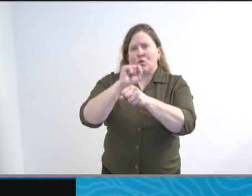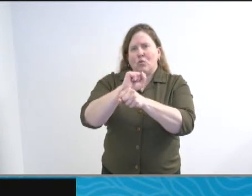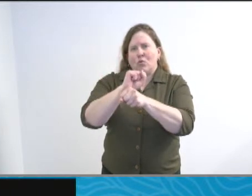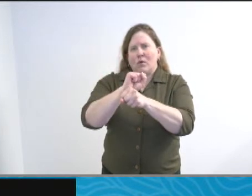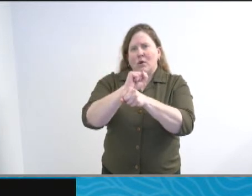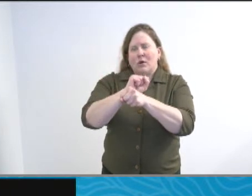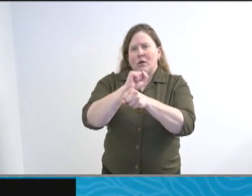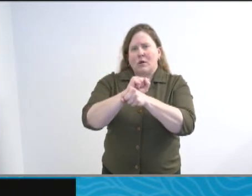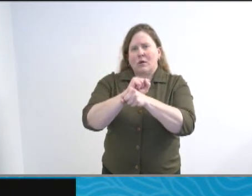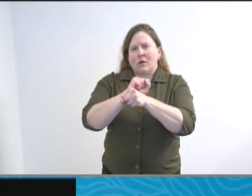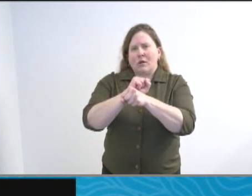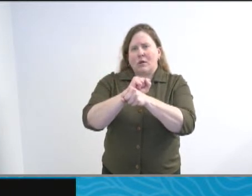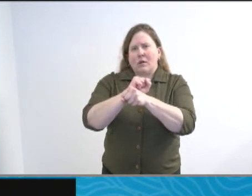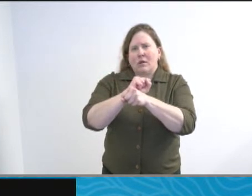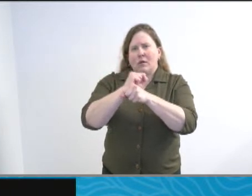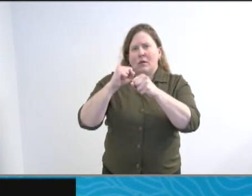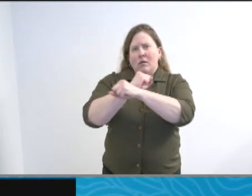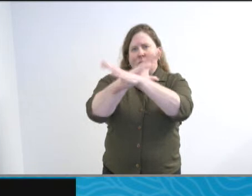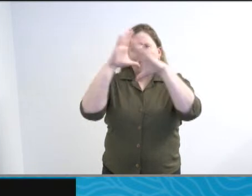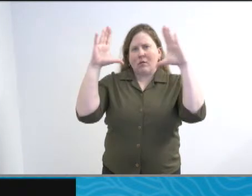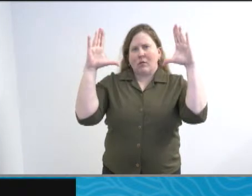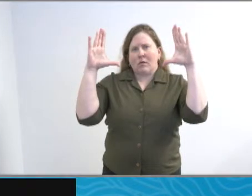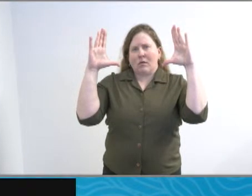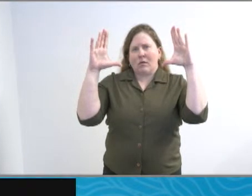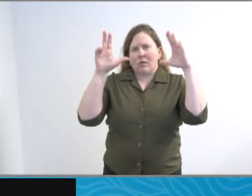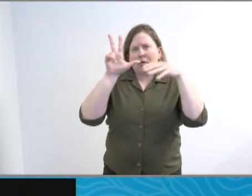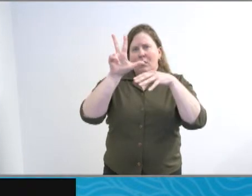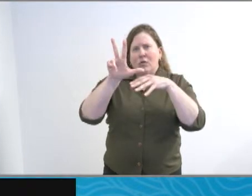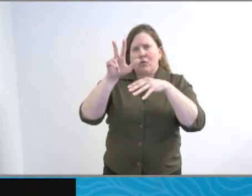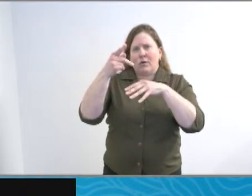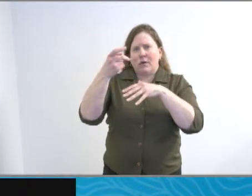And then in the visioning, we have the three portraits on the left.